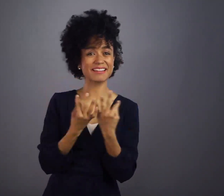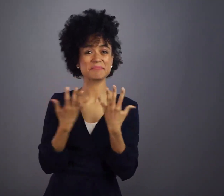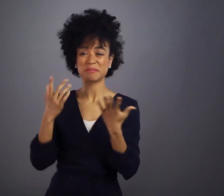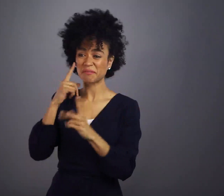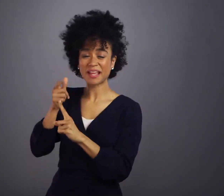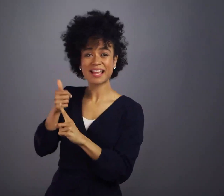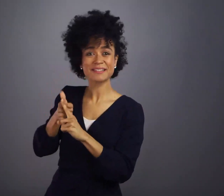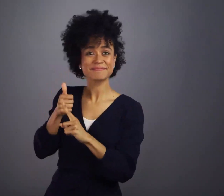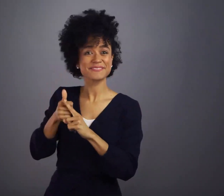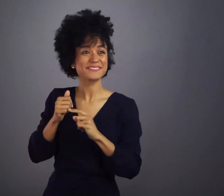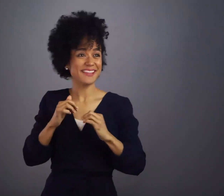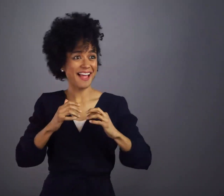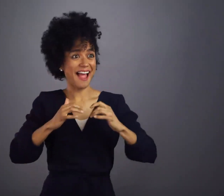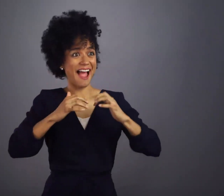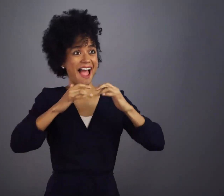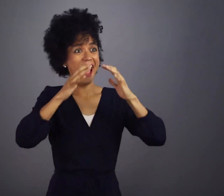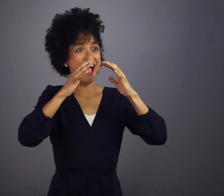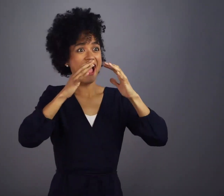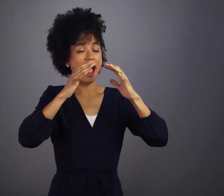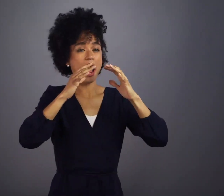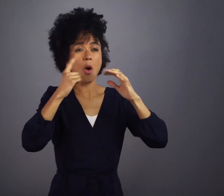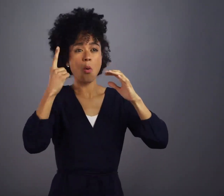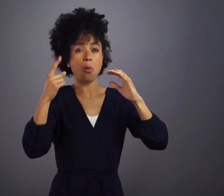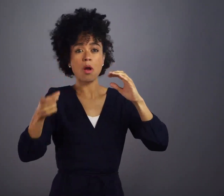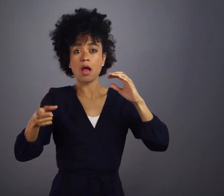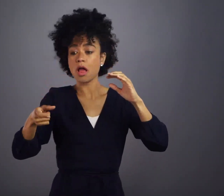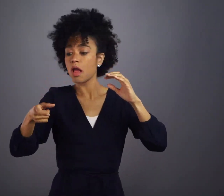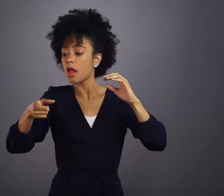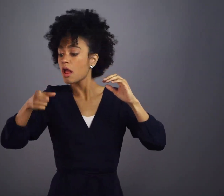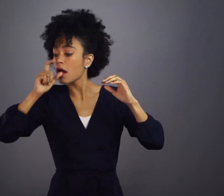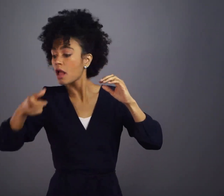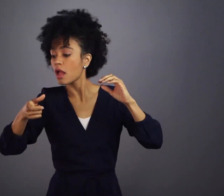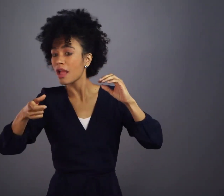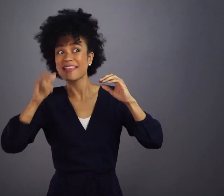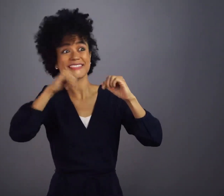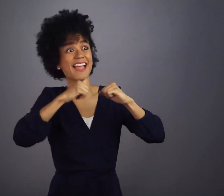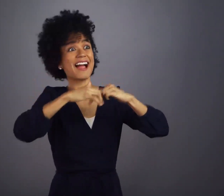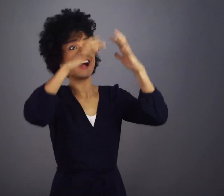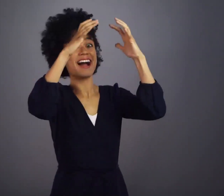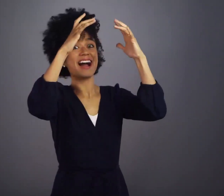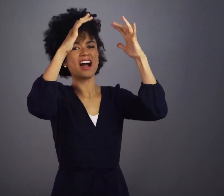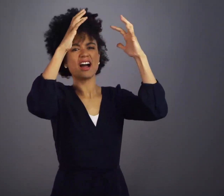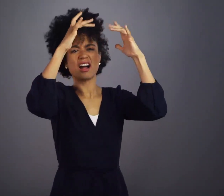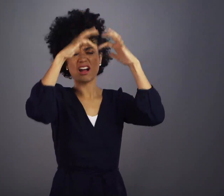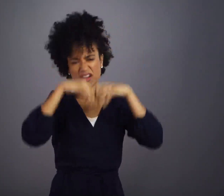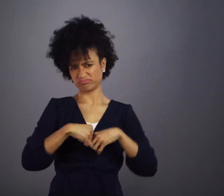and then pulls the structure down on his head by a senseless series of sprees.